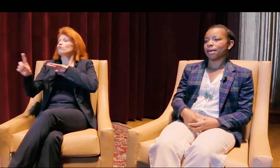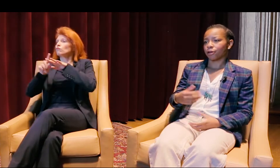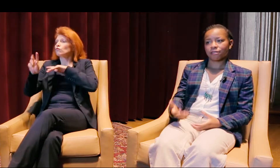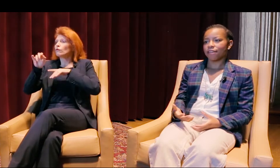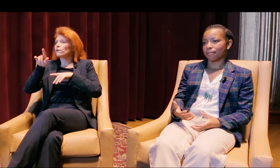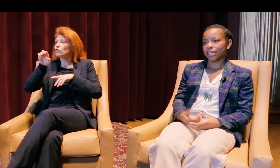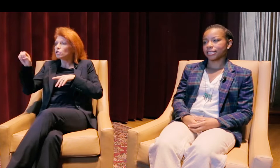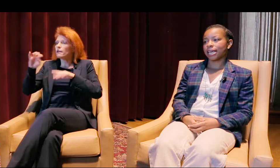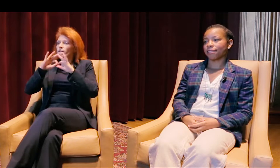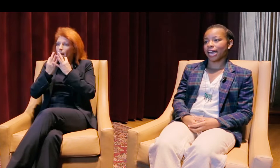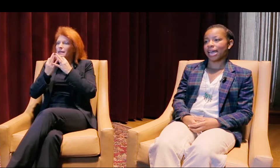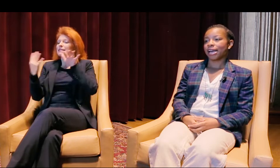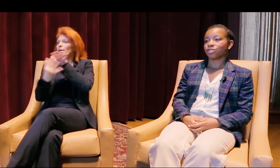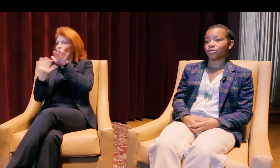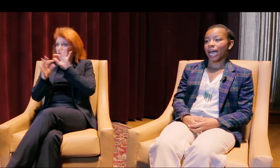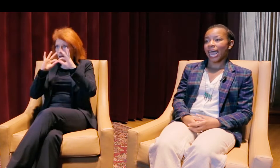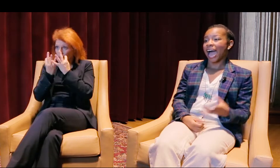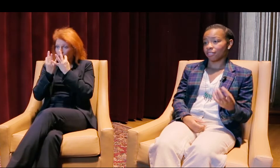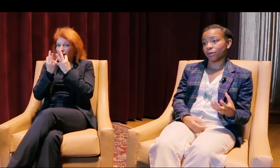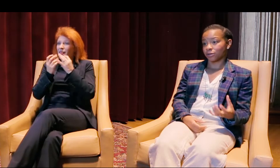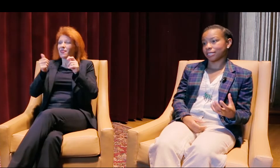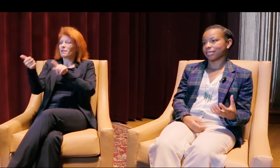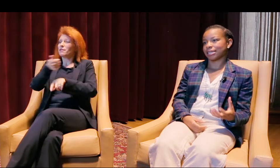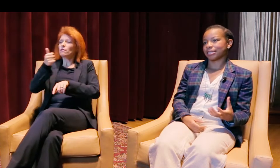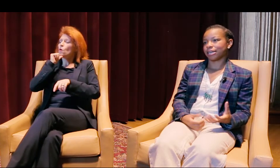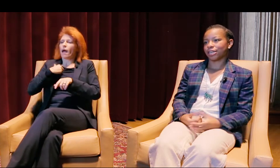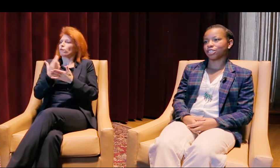immigrant families that do not have the resources necessary